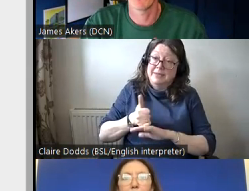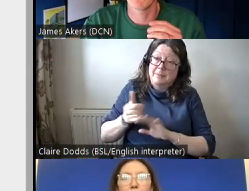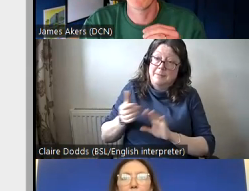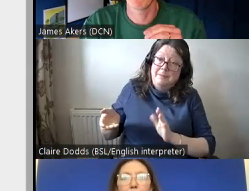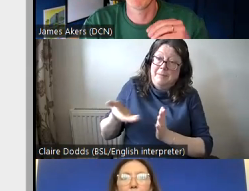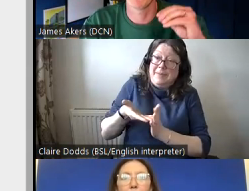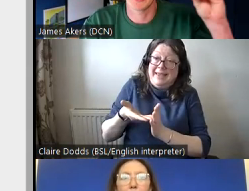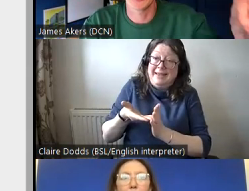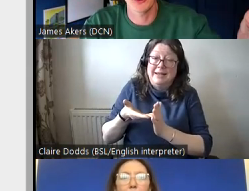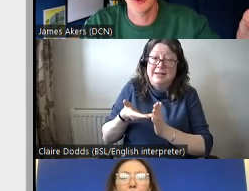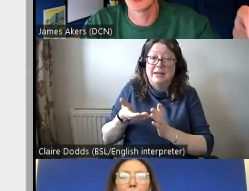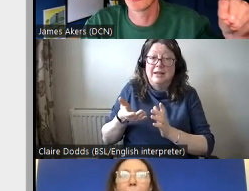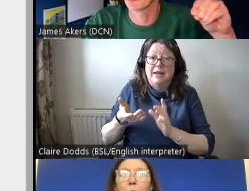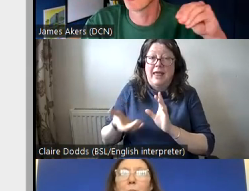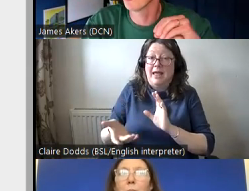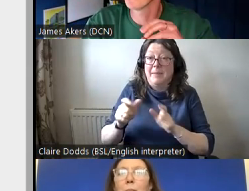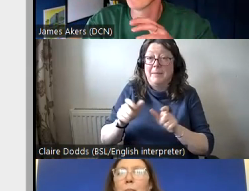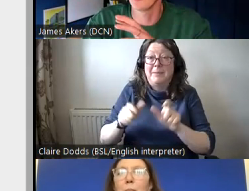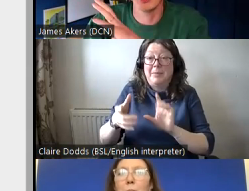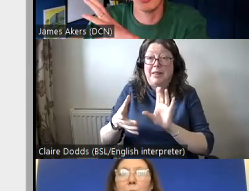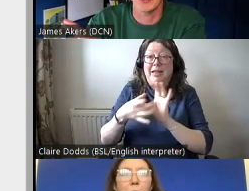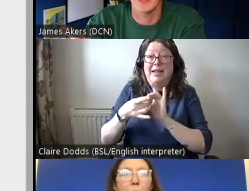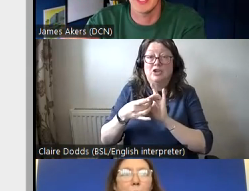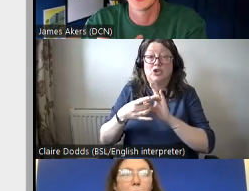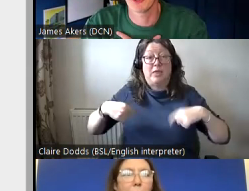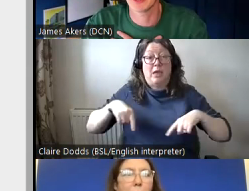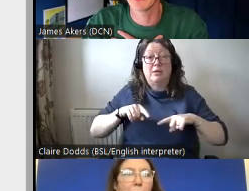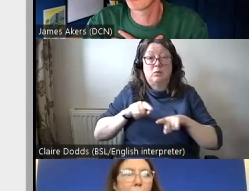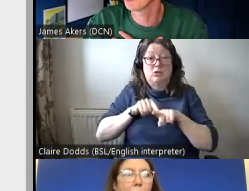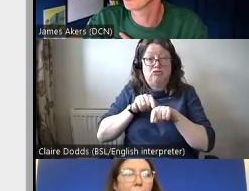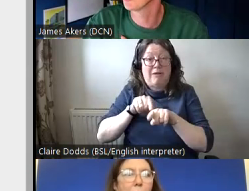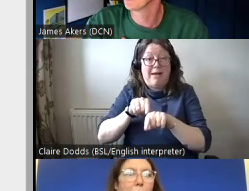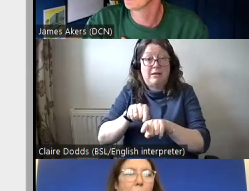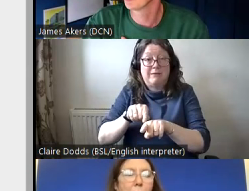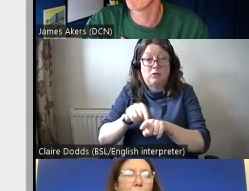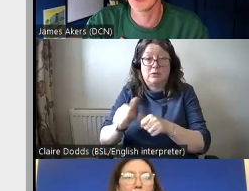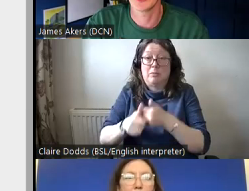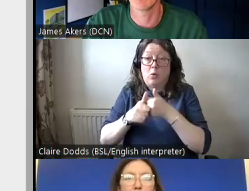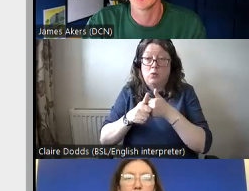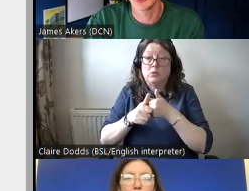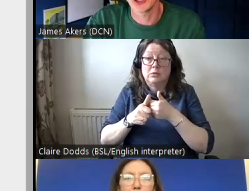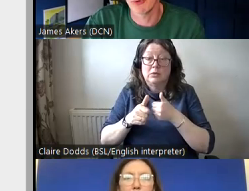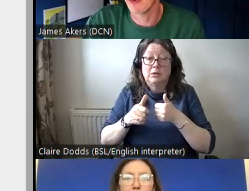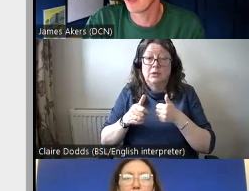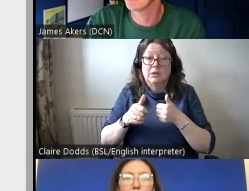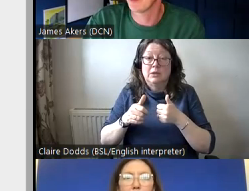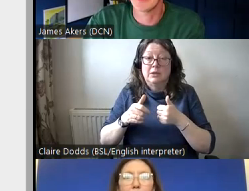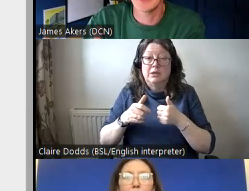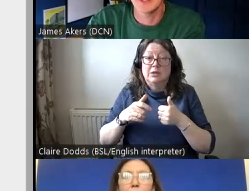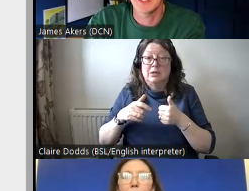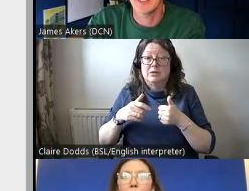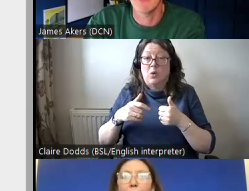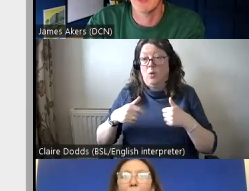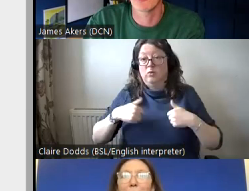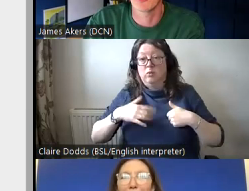When people get in touch with us for support, we're tracking that as an objective for us. We've set it up as a custom event, and it's a key event for us.